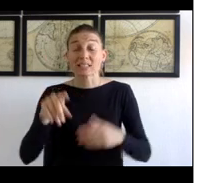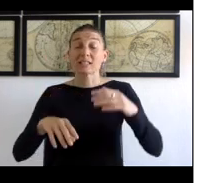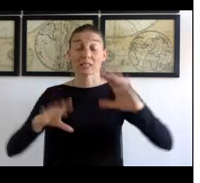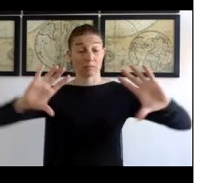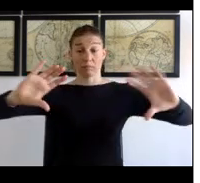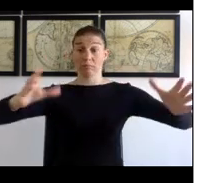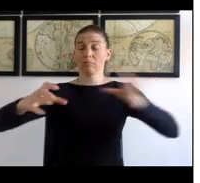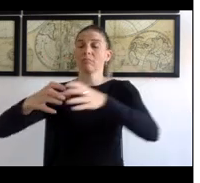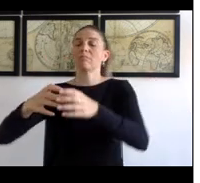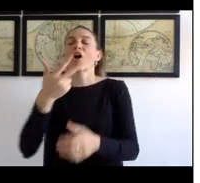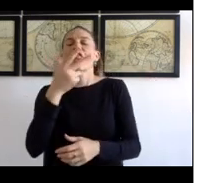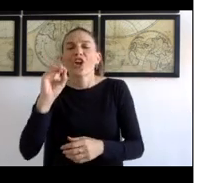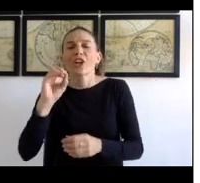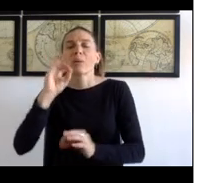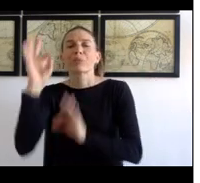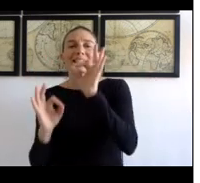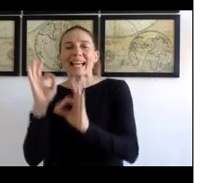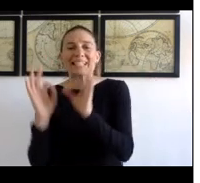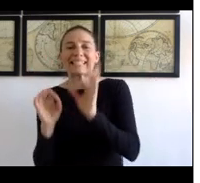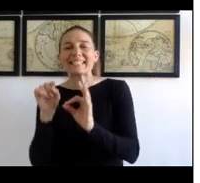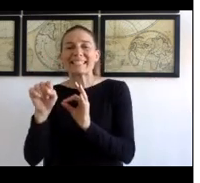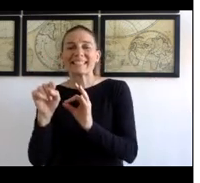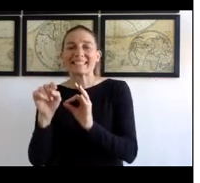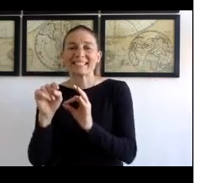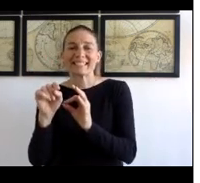which may not be that knowledgeable about the difficulties